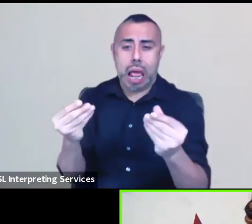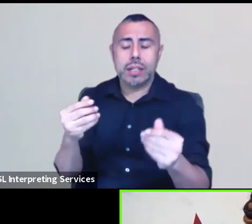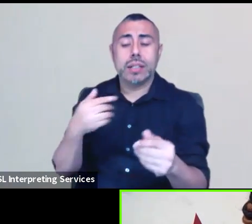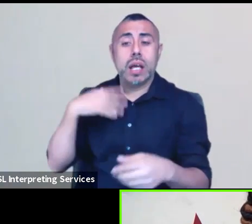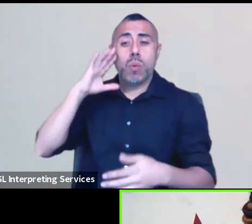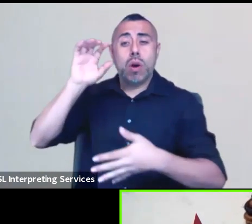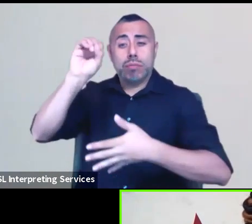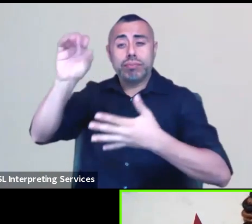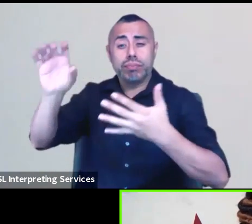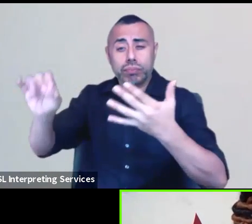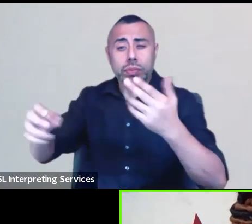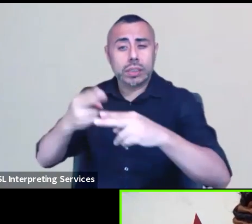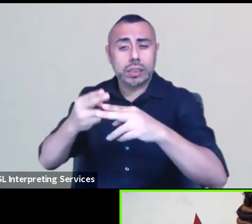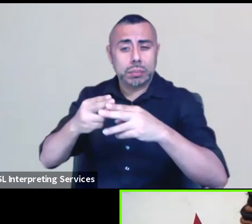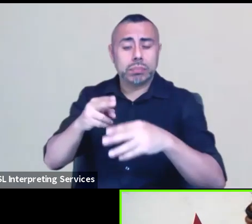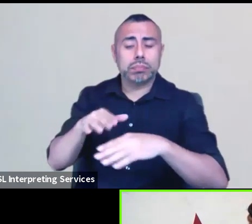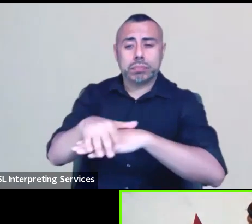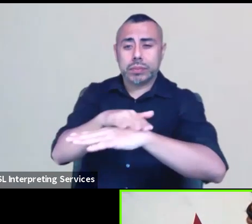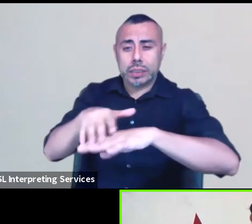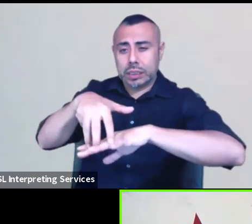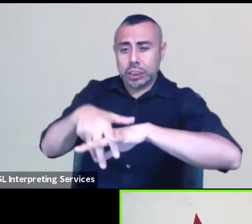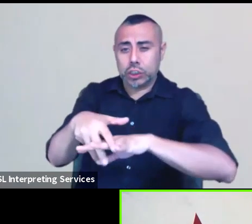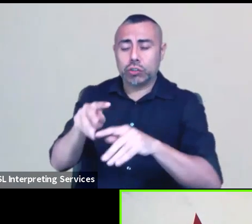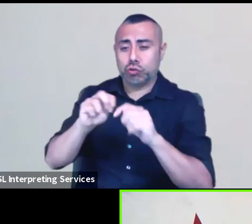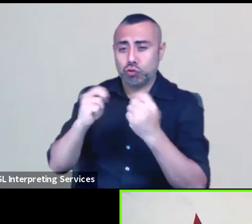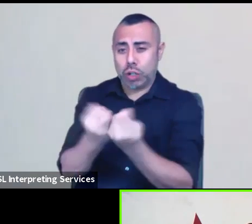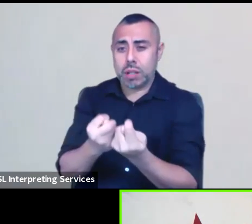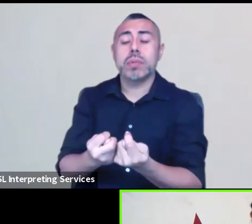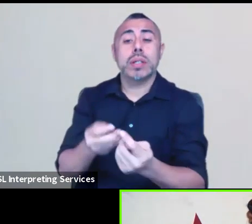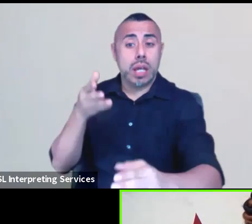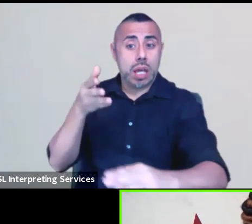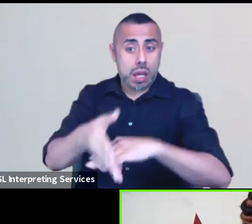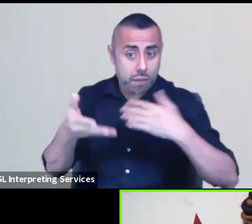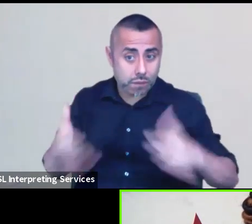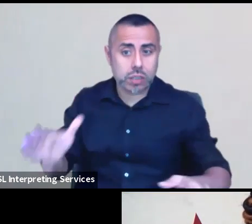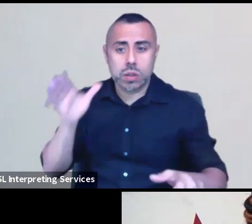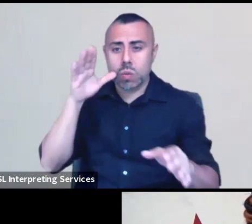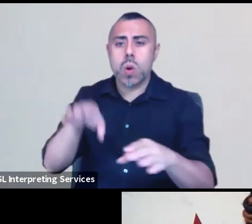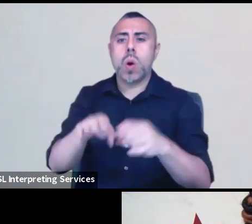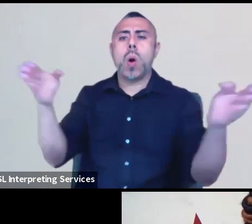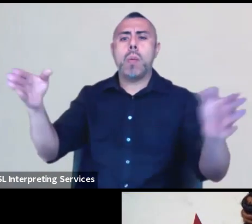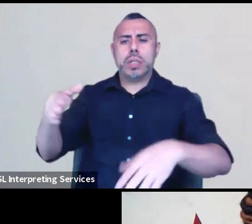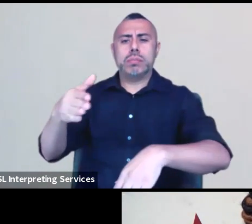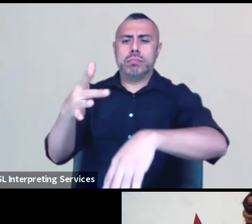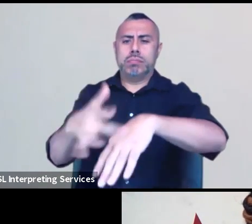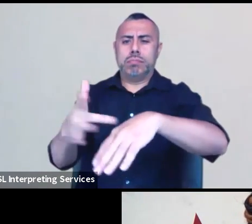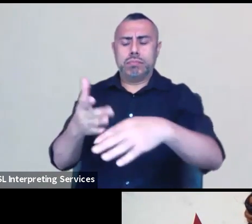I will open the space and invite for the panelists to also say where they're calling in from